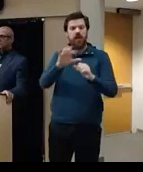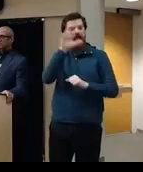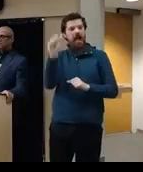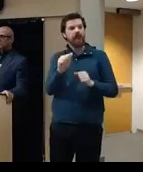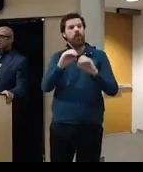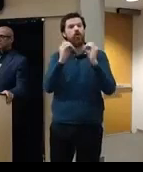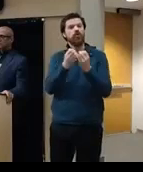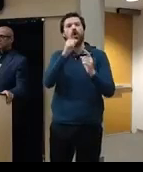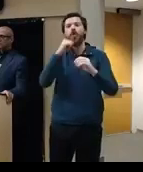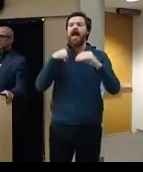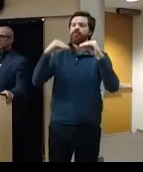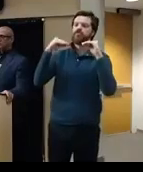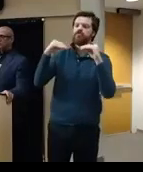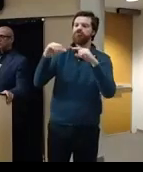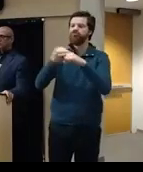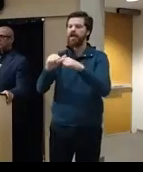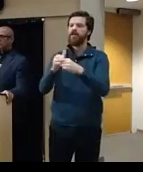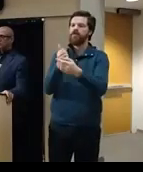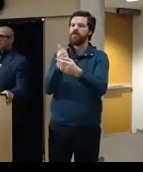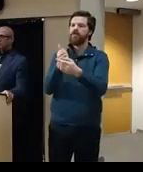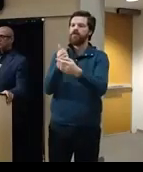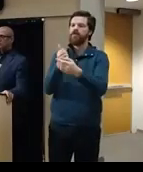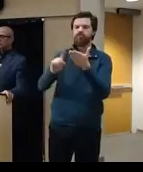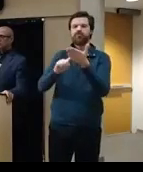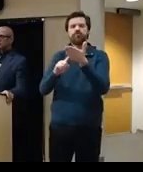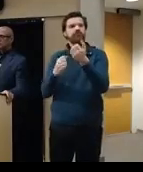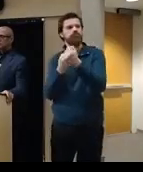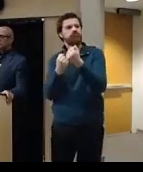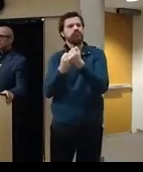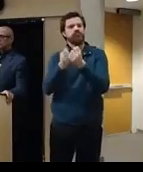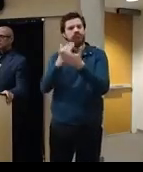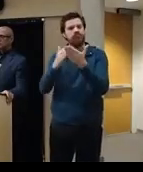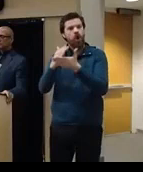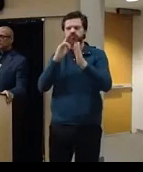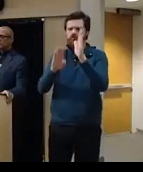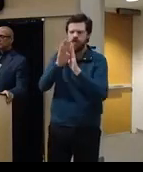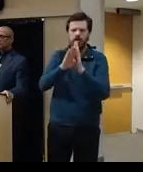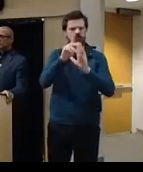have teaching training research and advocacy component to develop Technologies and policies